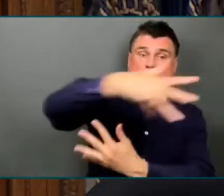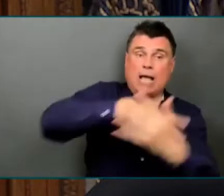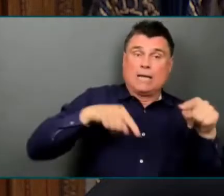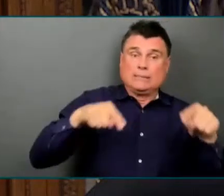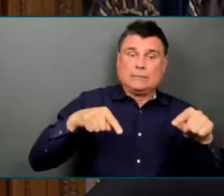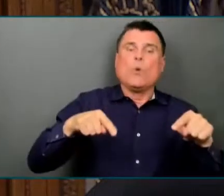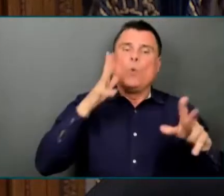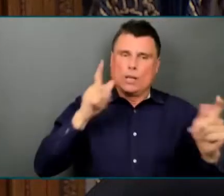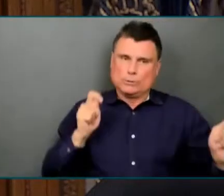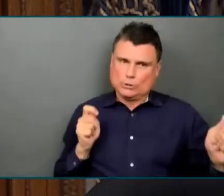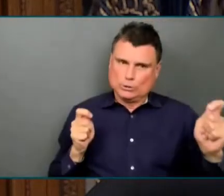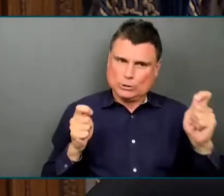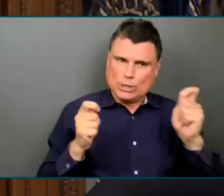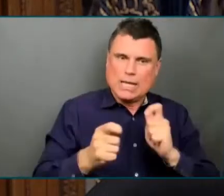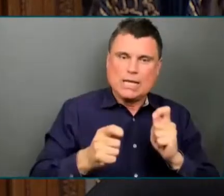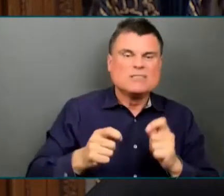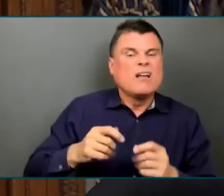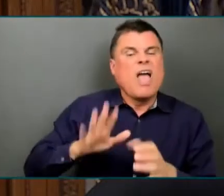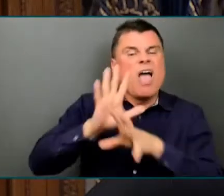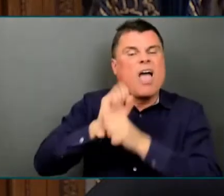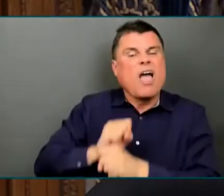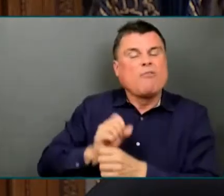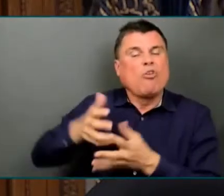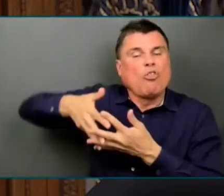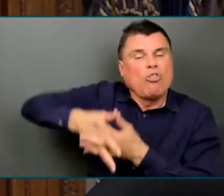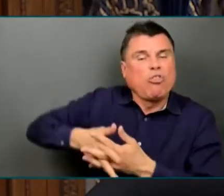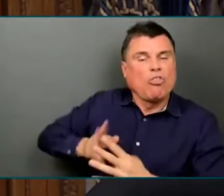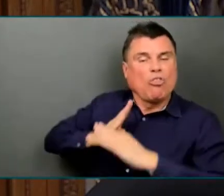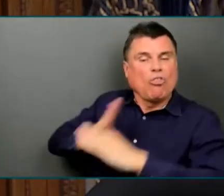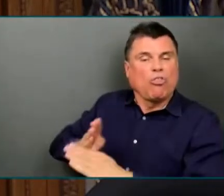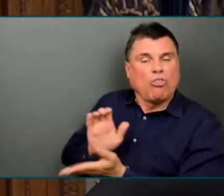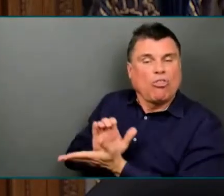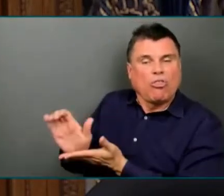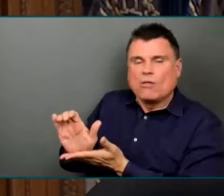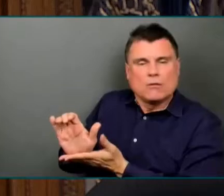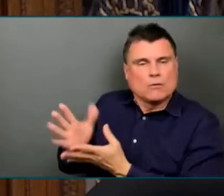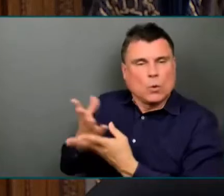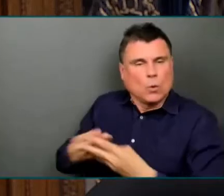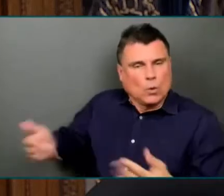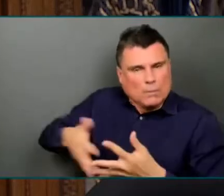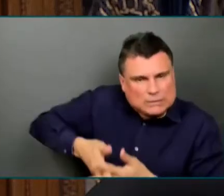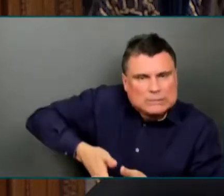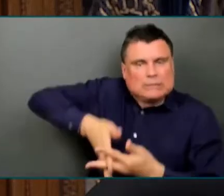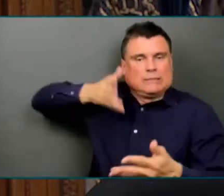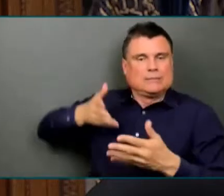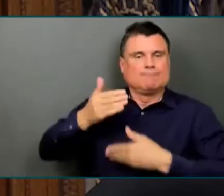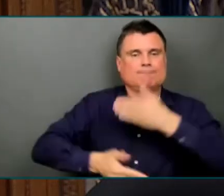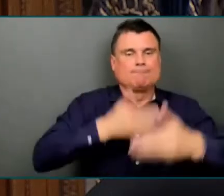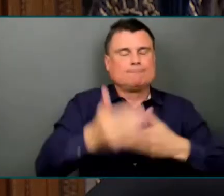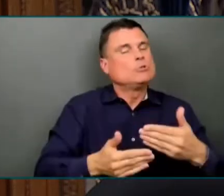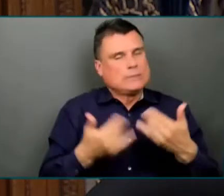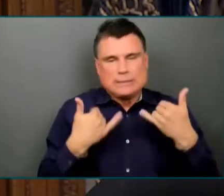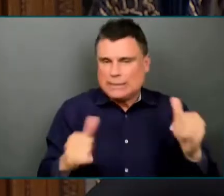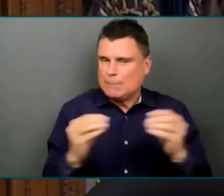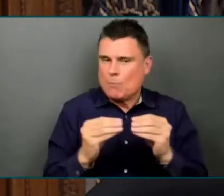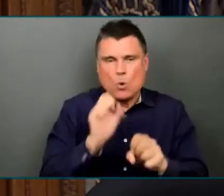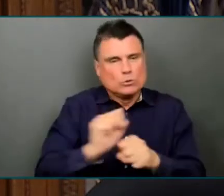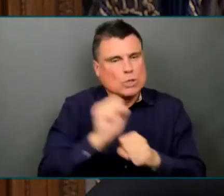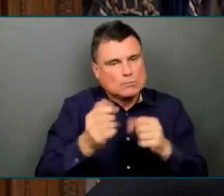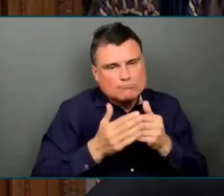I do want to acknowledge the novelty of this legislation. In this chamber, we have fierce debates about how we want to shape our province, but on the